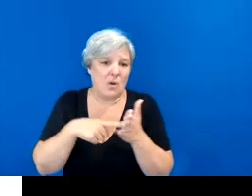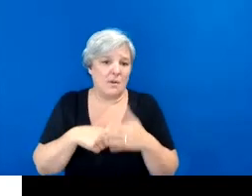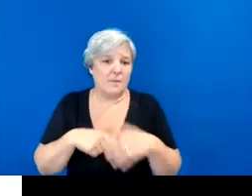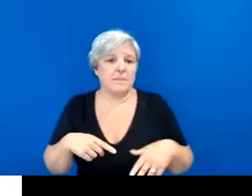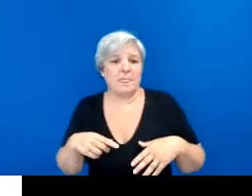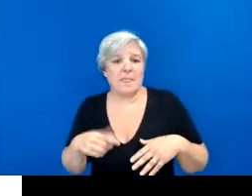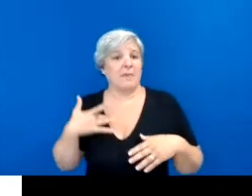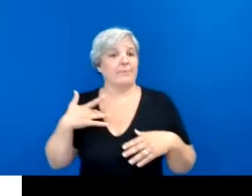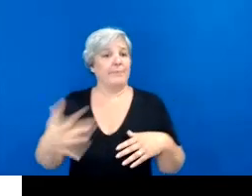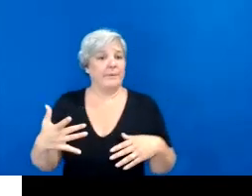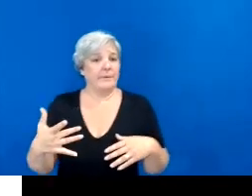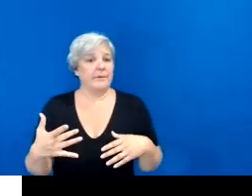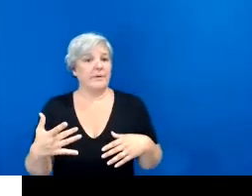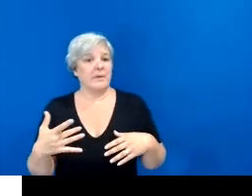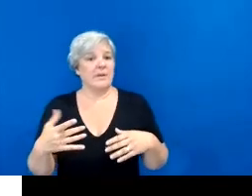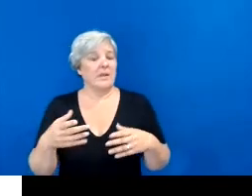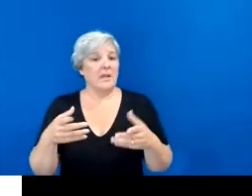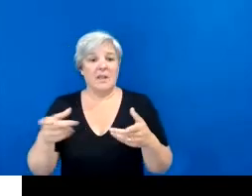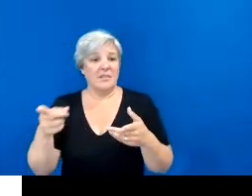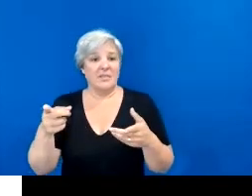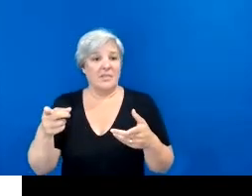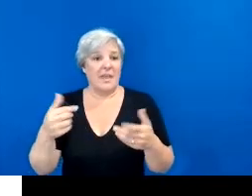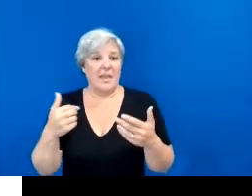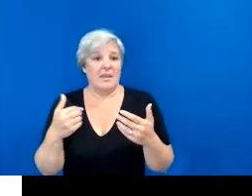to have the fewest stratagies to get around high textbook costs.